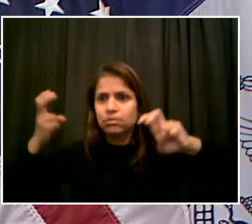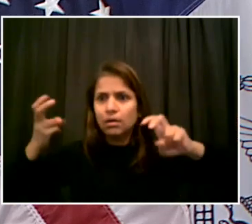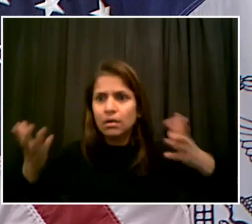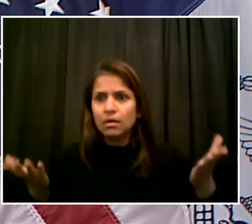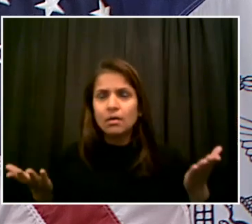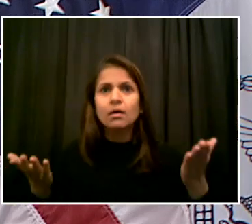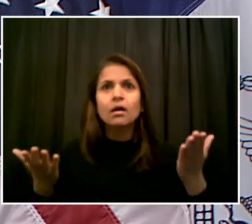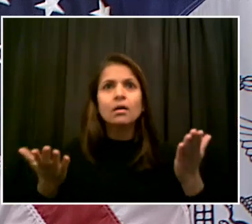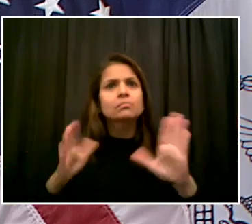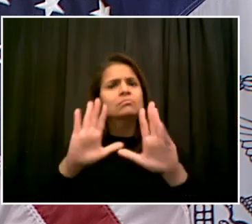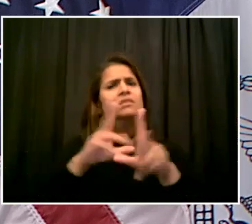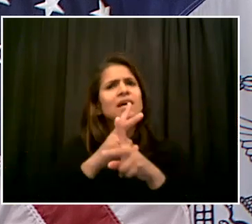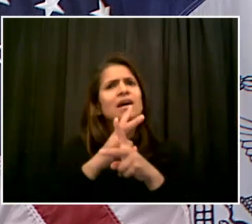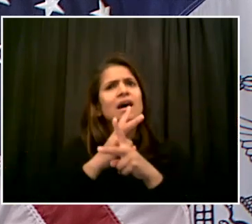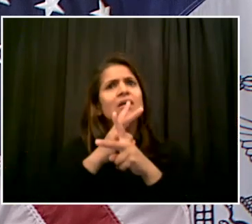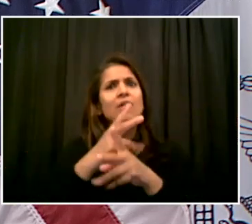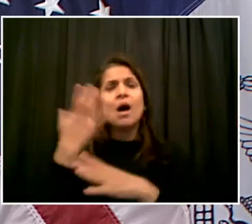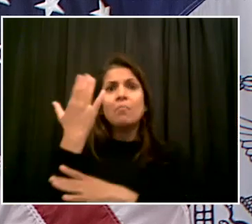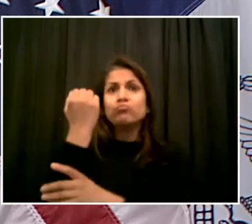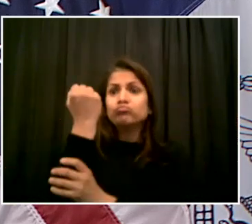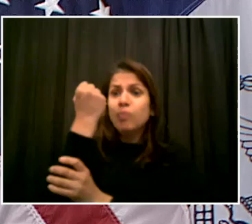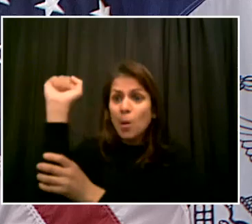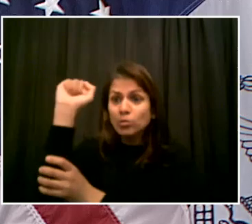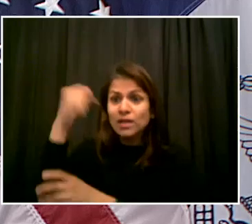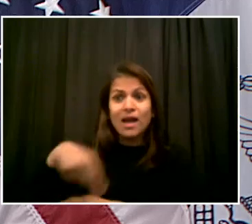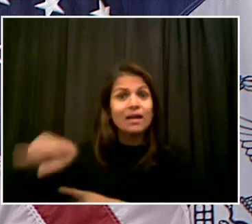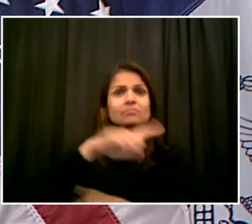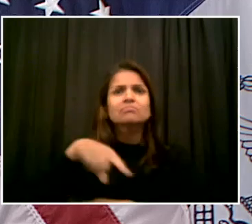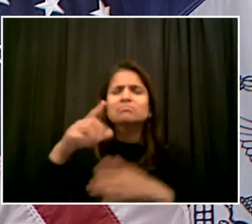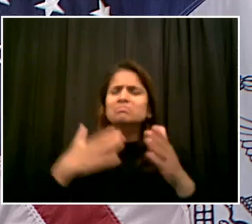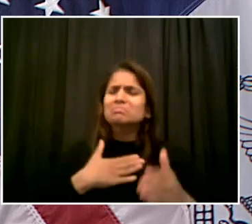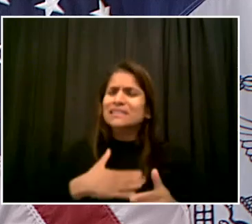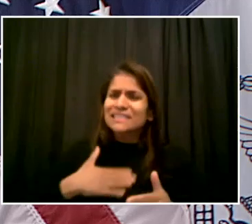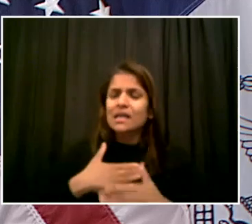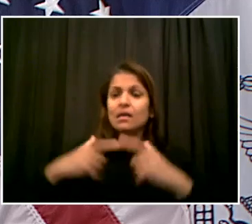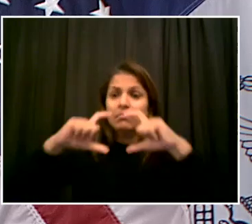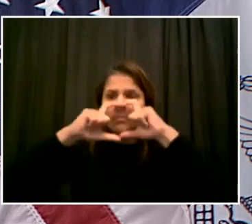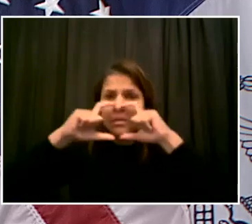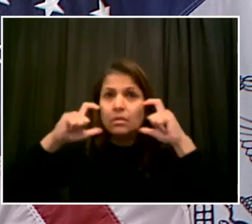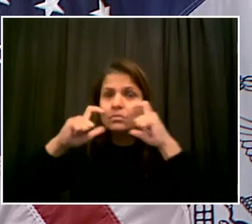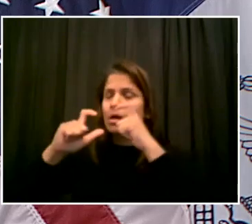CONTINUING TO BE OUT, PARTICAULRLY I F